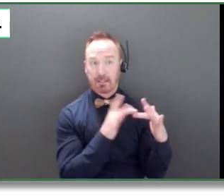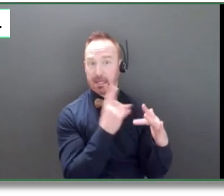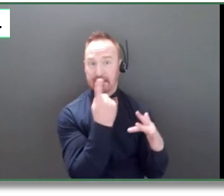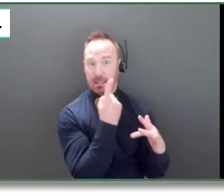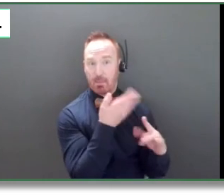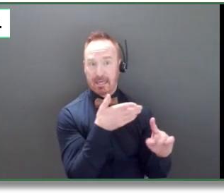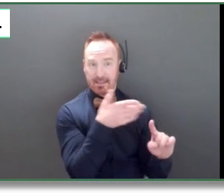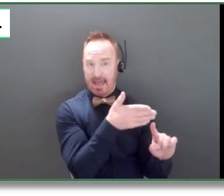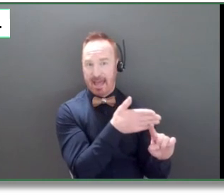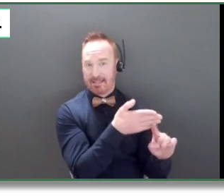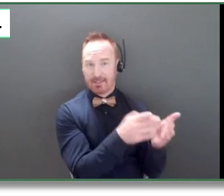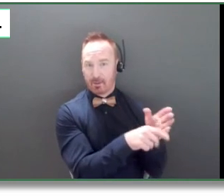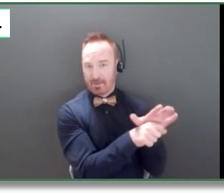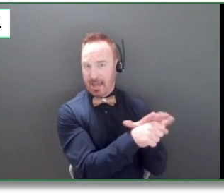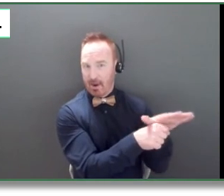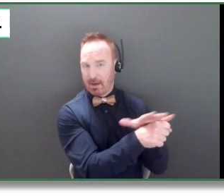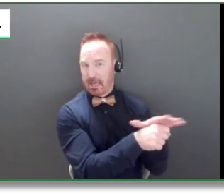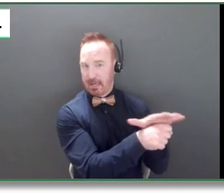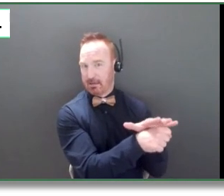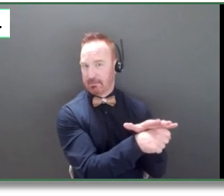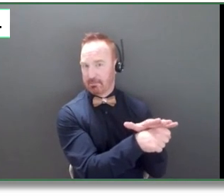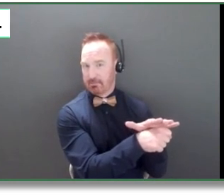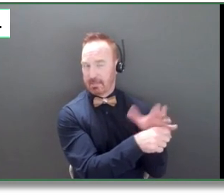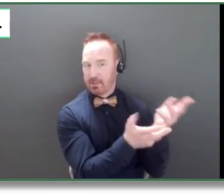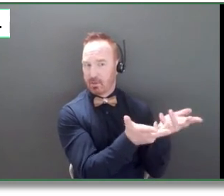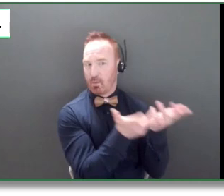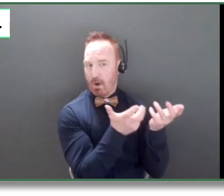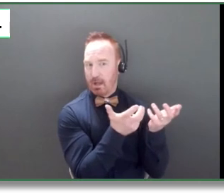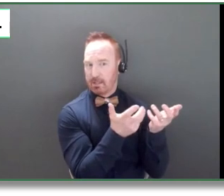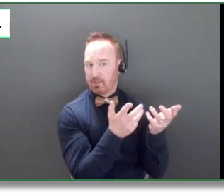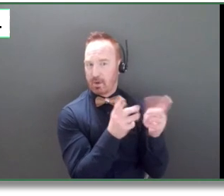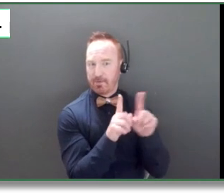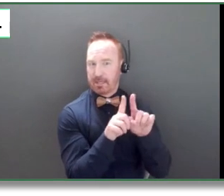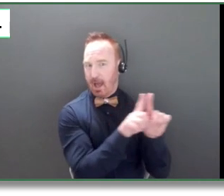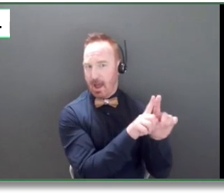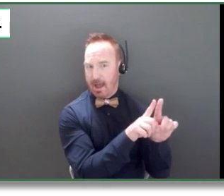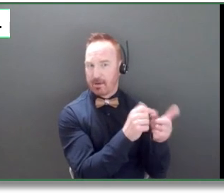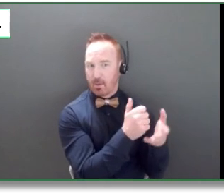that you're looking. Wonderful. Thank you so much Matthew. I